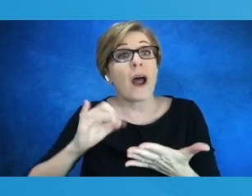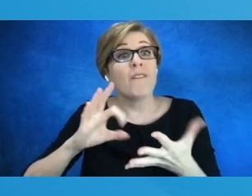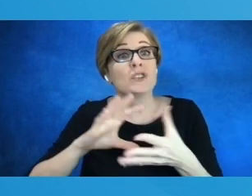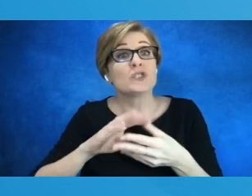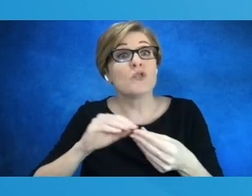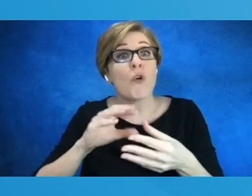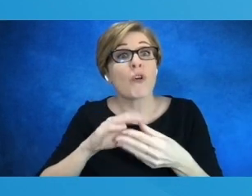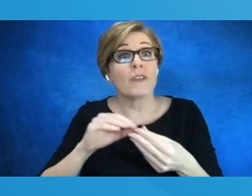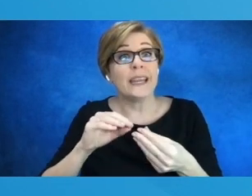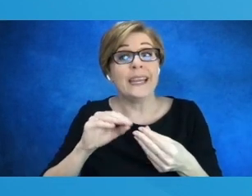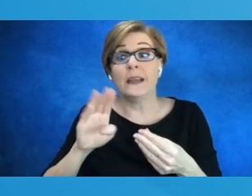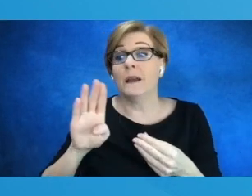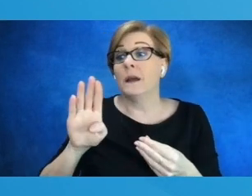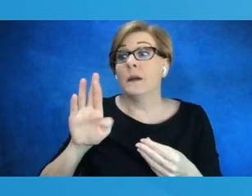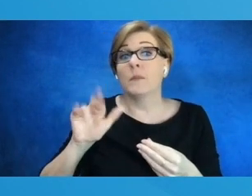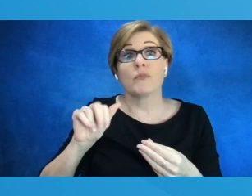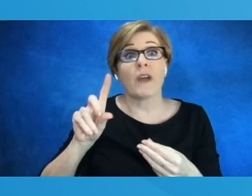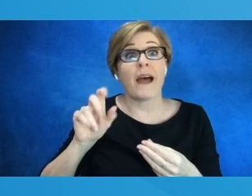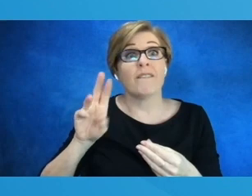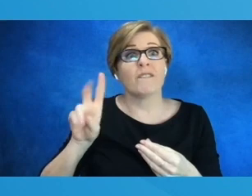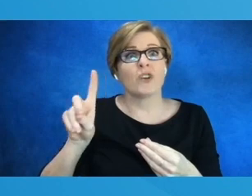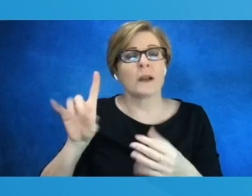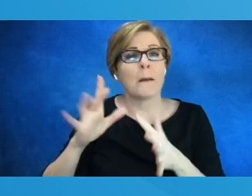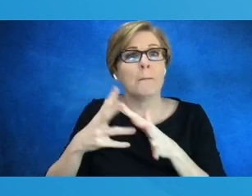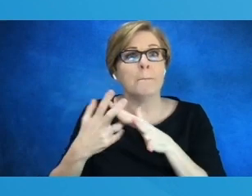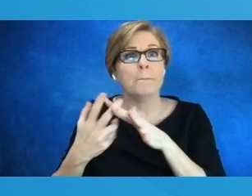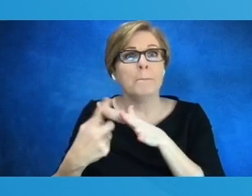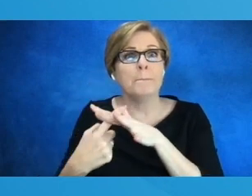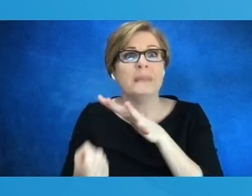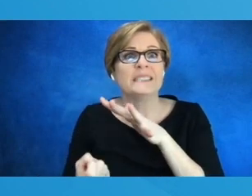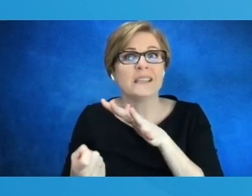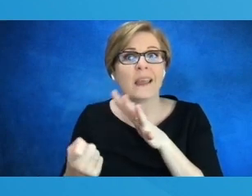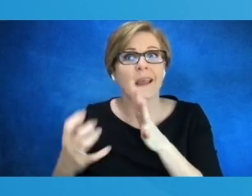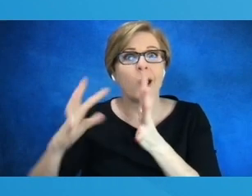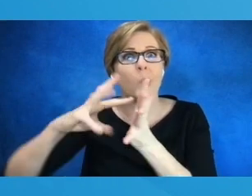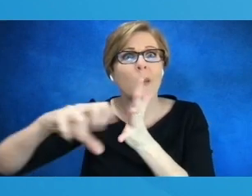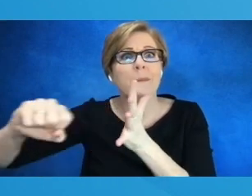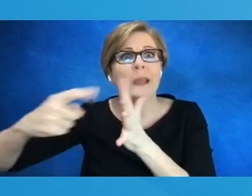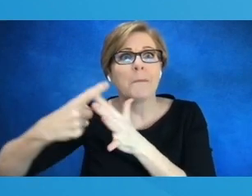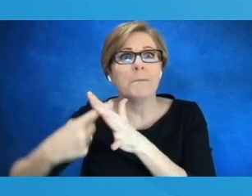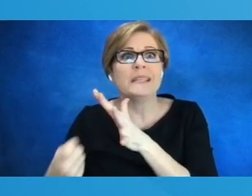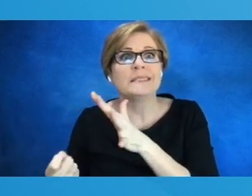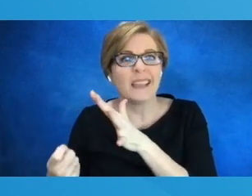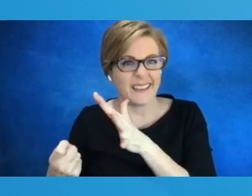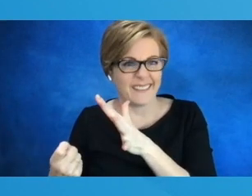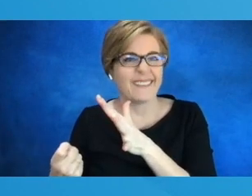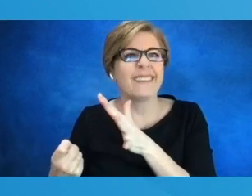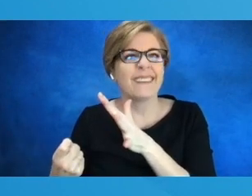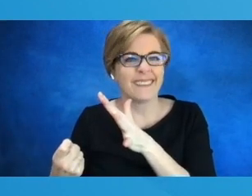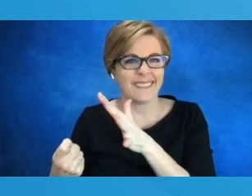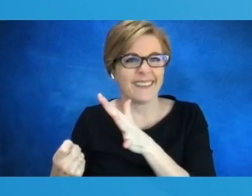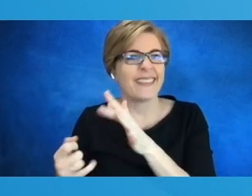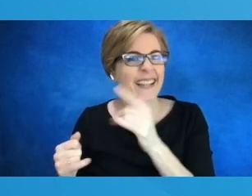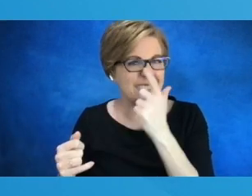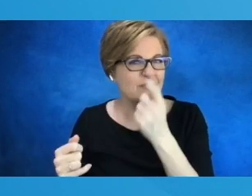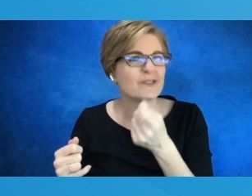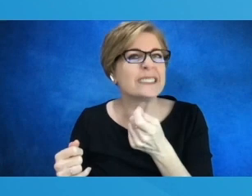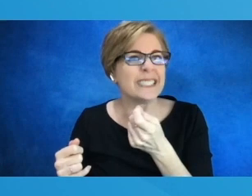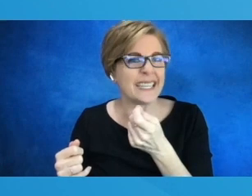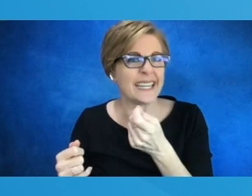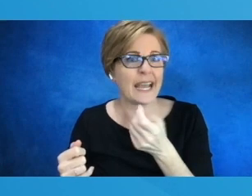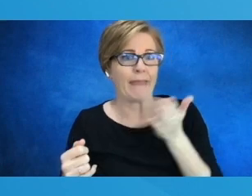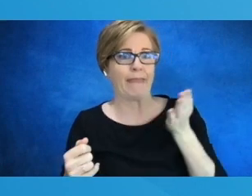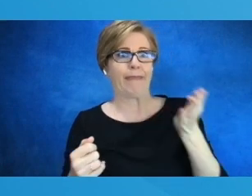I find that really, really interesting thinking maybe about taking away, yeah, more raw, full